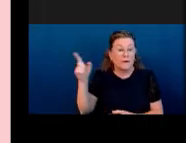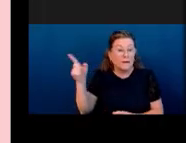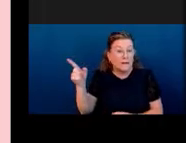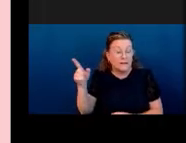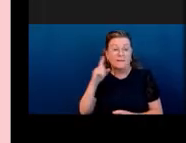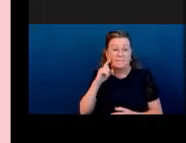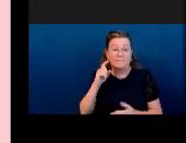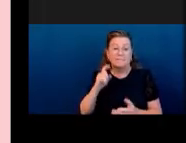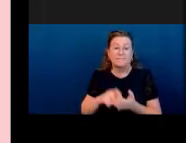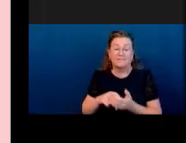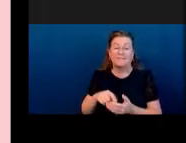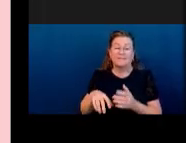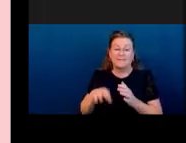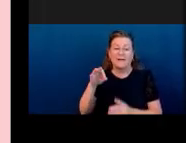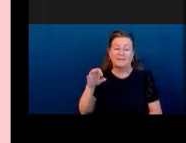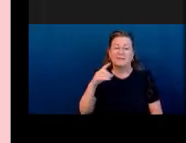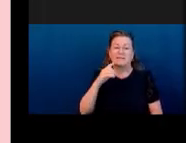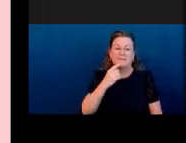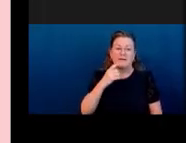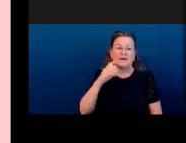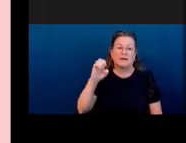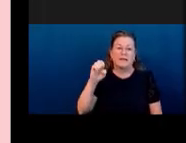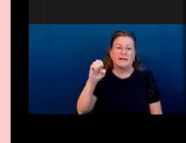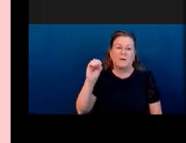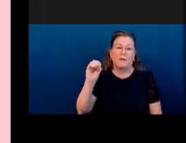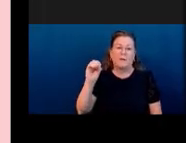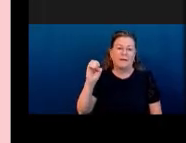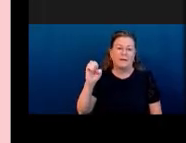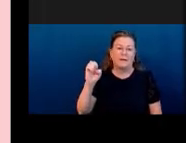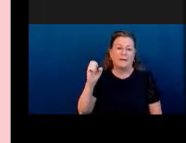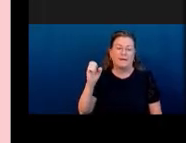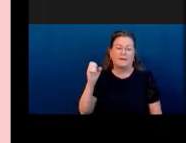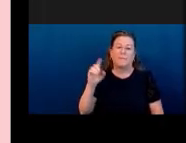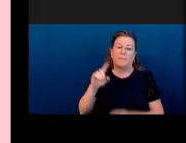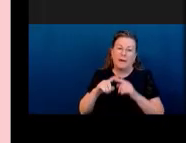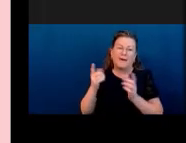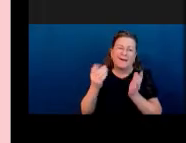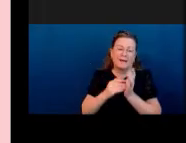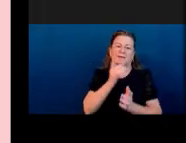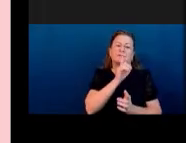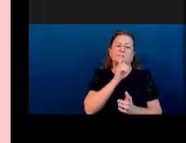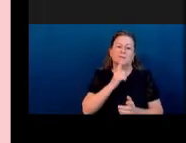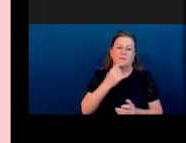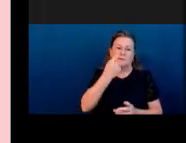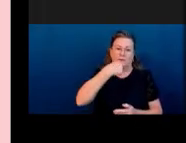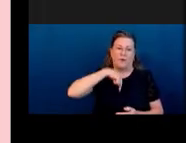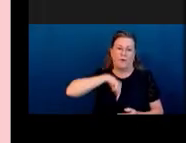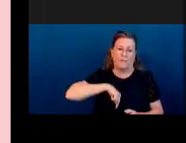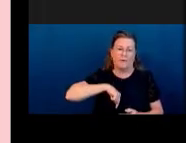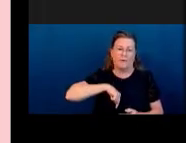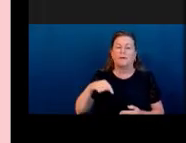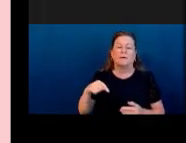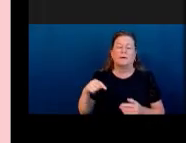did a scope. It's not to say every kid that that you know engages in those behaviors has something gi going on, but it's